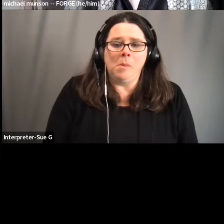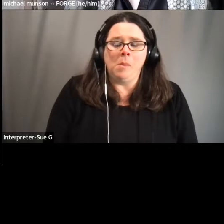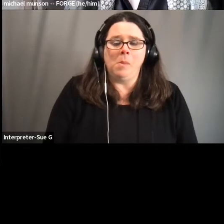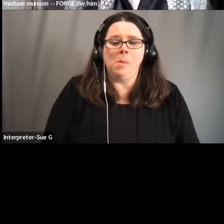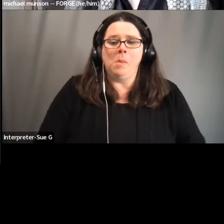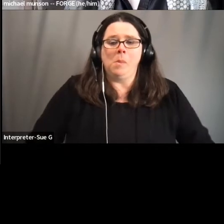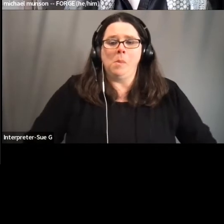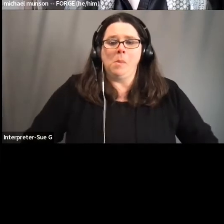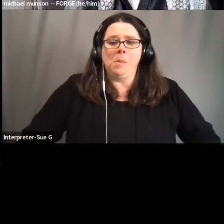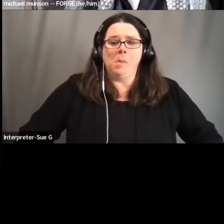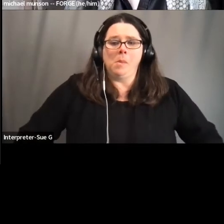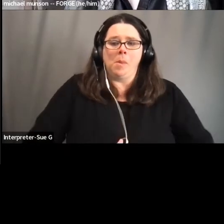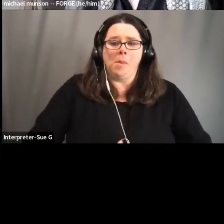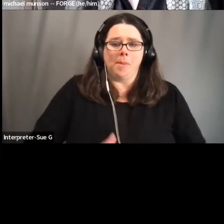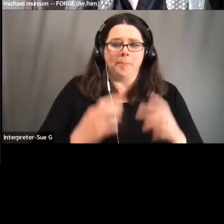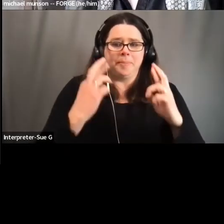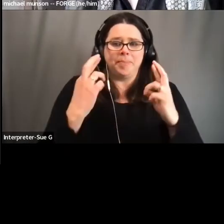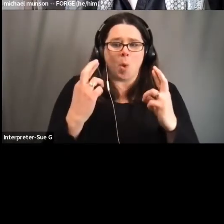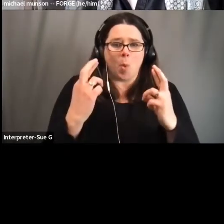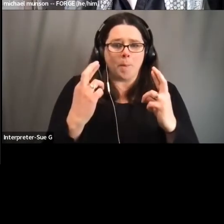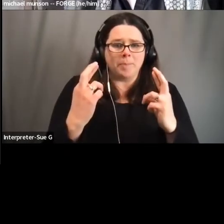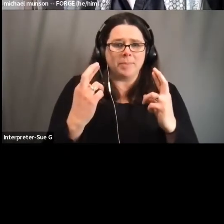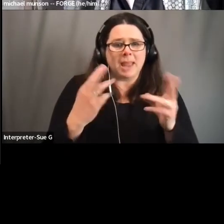All right. I hope that helps shift our mood a little bit.